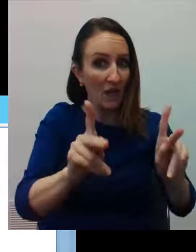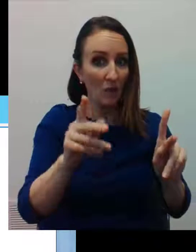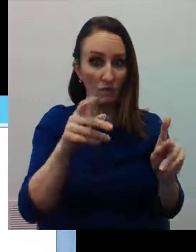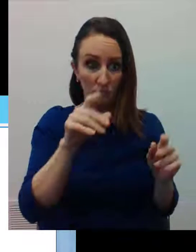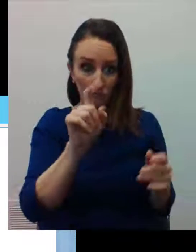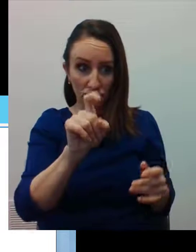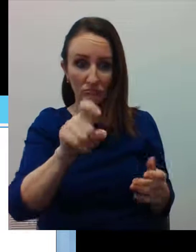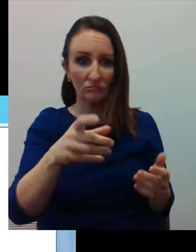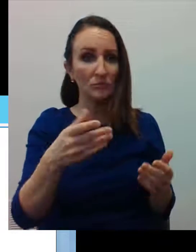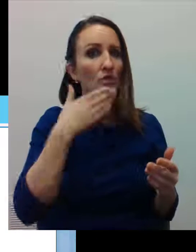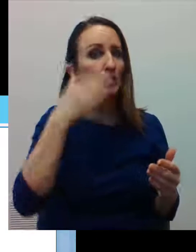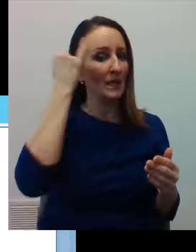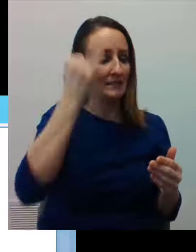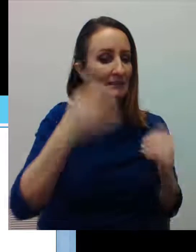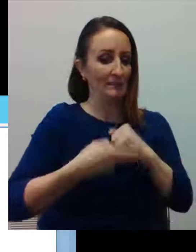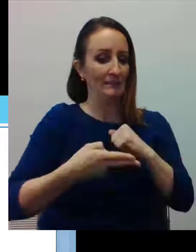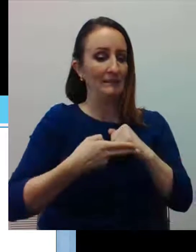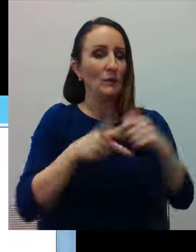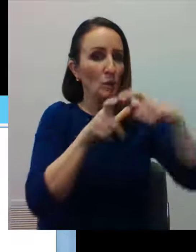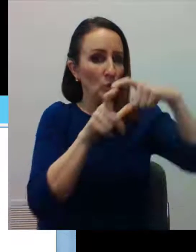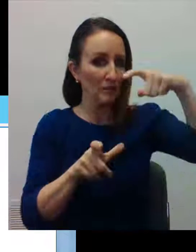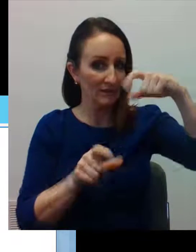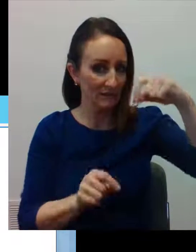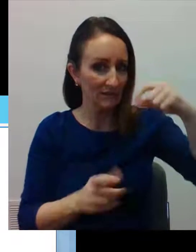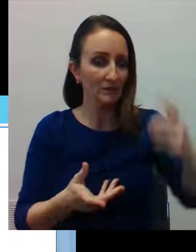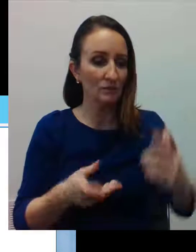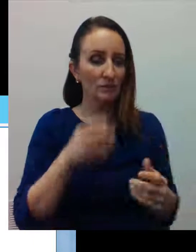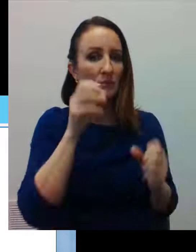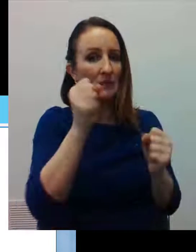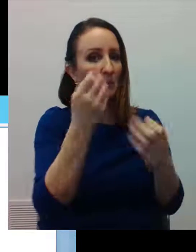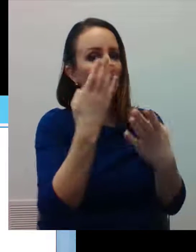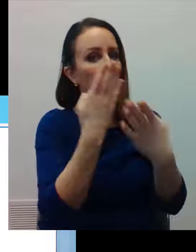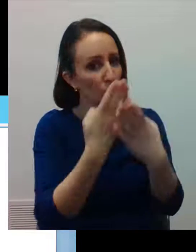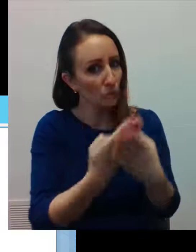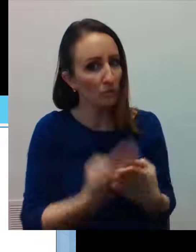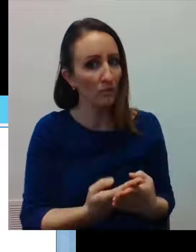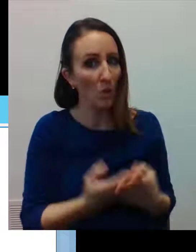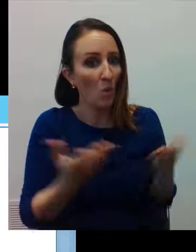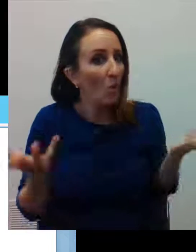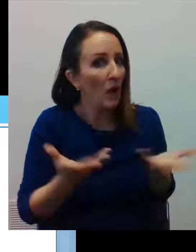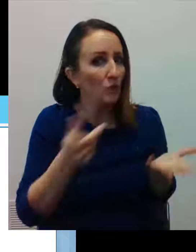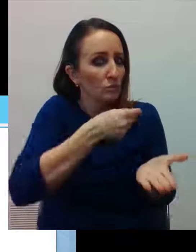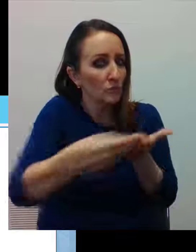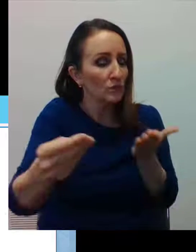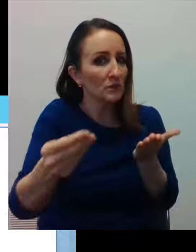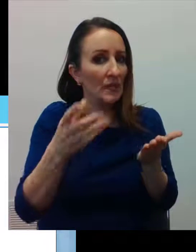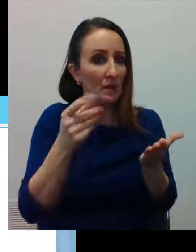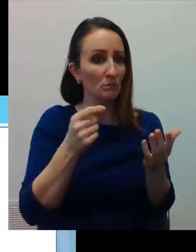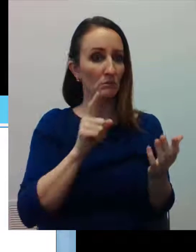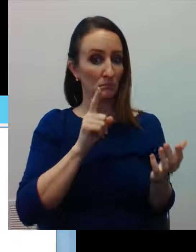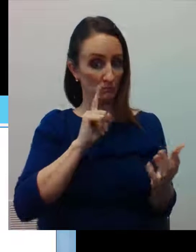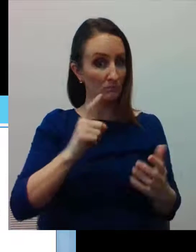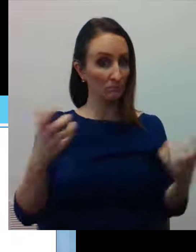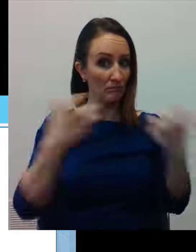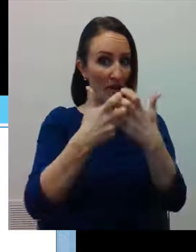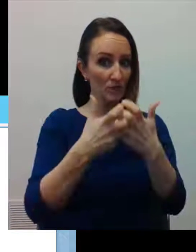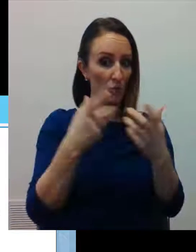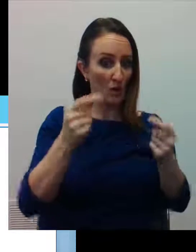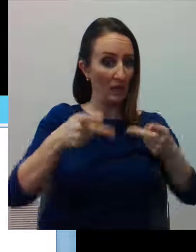You will need to be able to show what you purchased and be able to defend that purchase and how it is an ABLE account expense